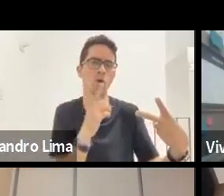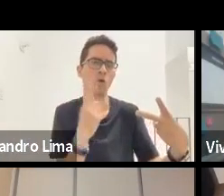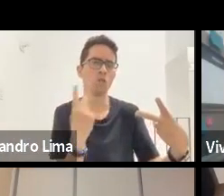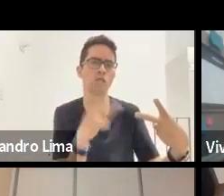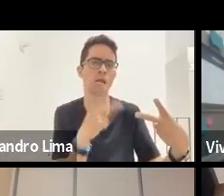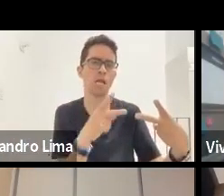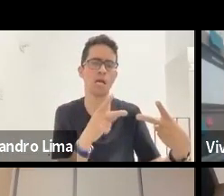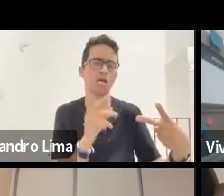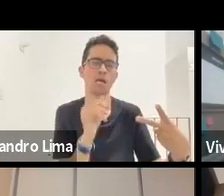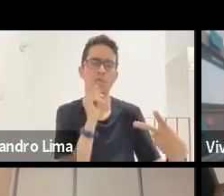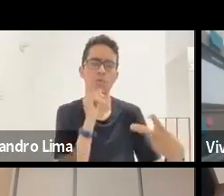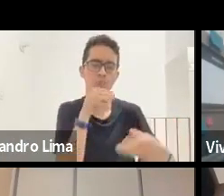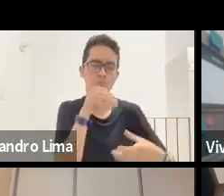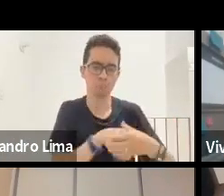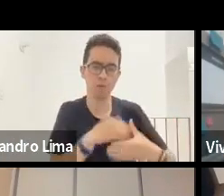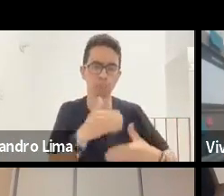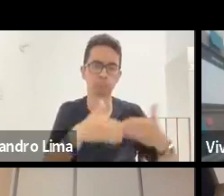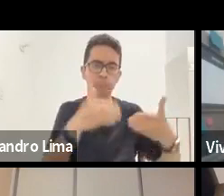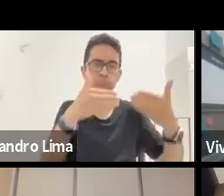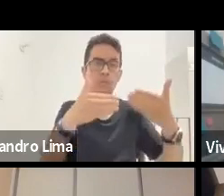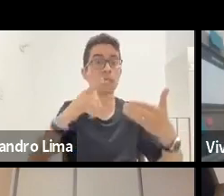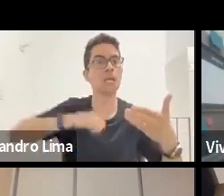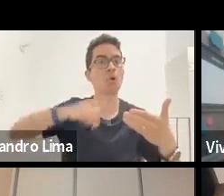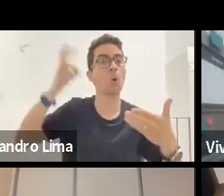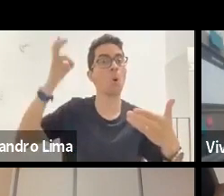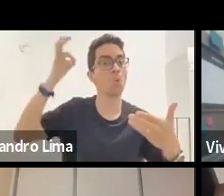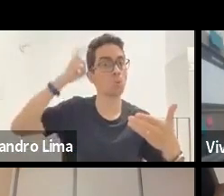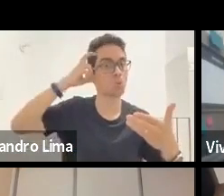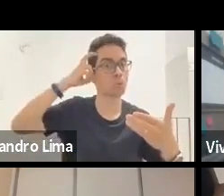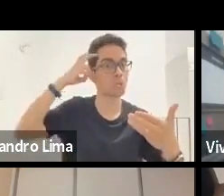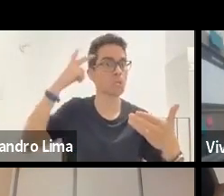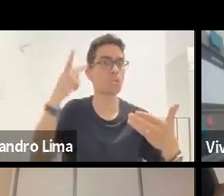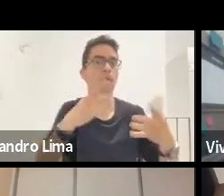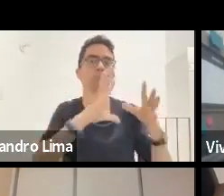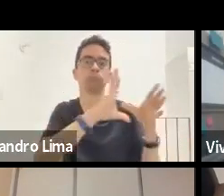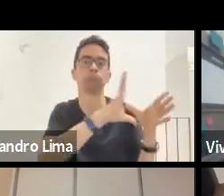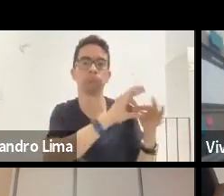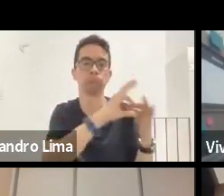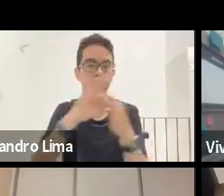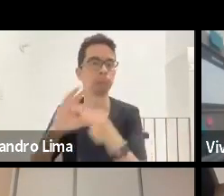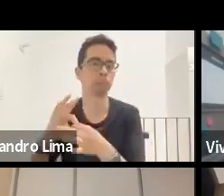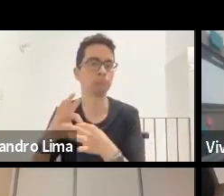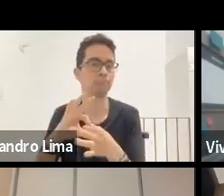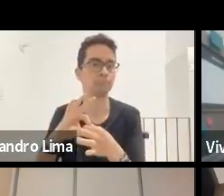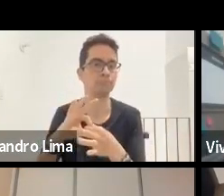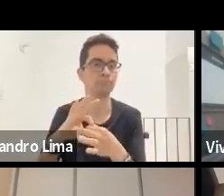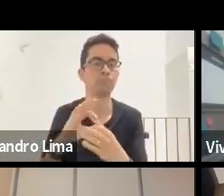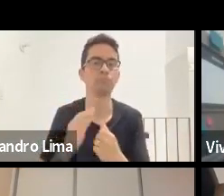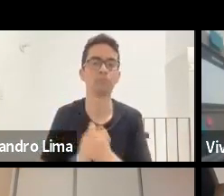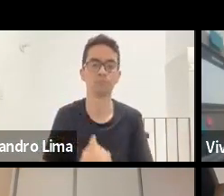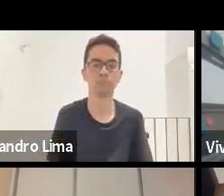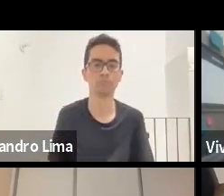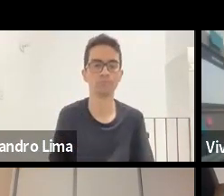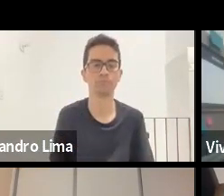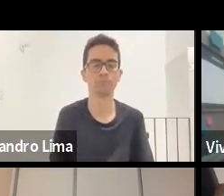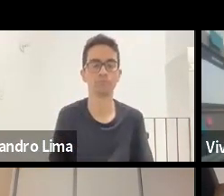within a within a company within a within a cultural context. So there's